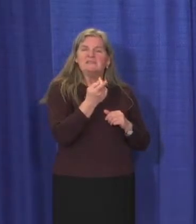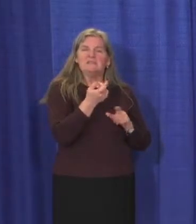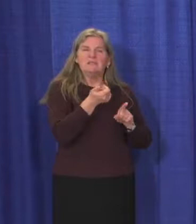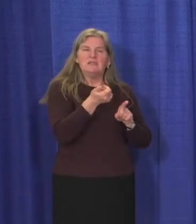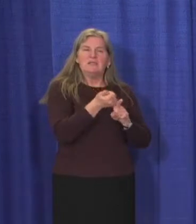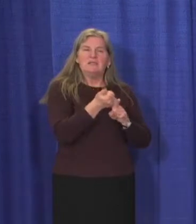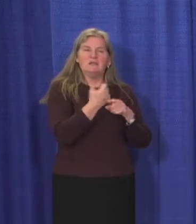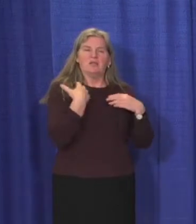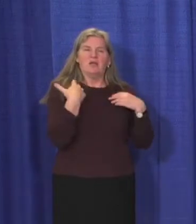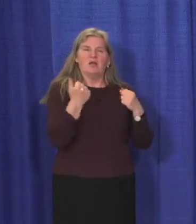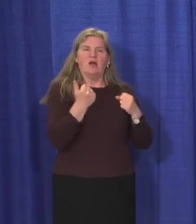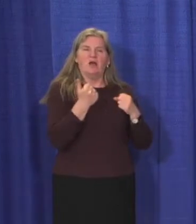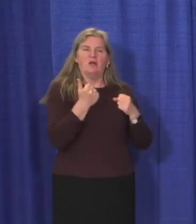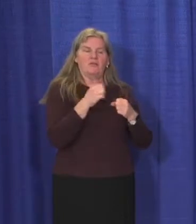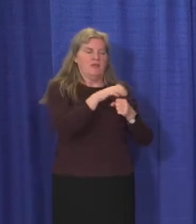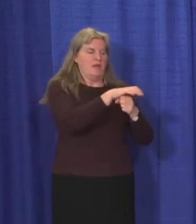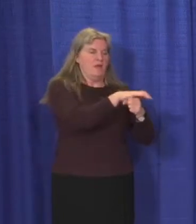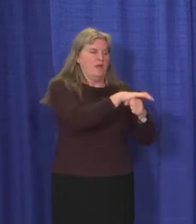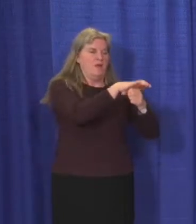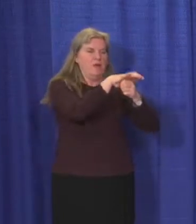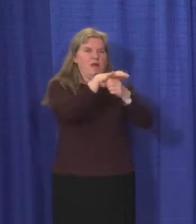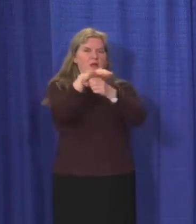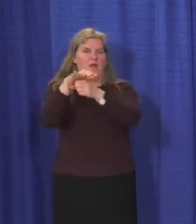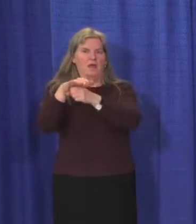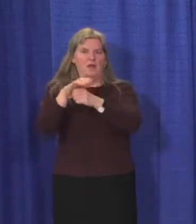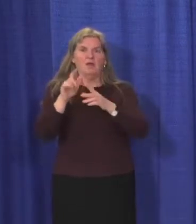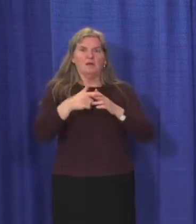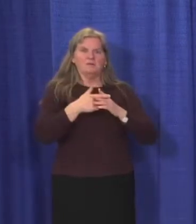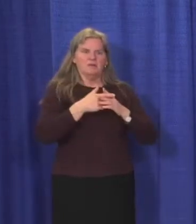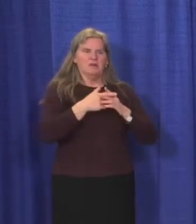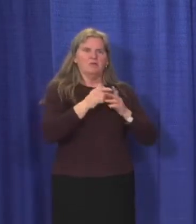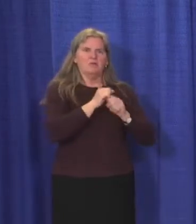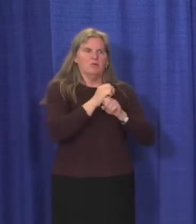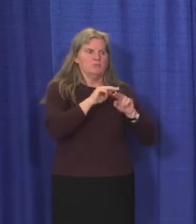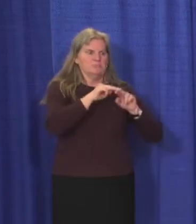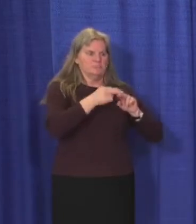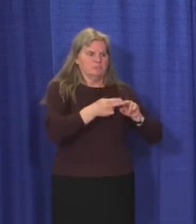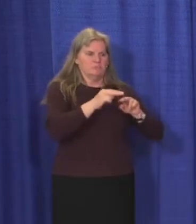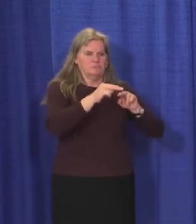and all health authorities in BC start to decline.